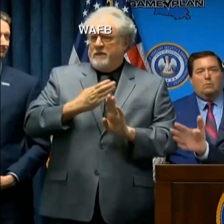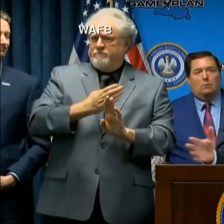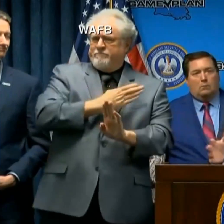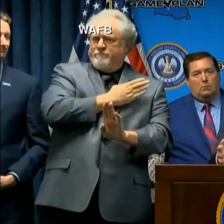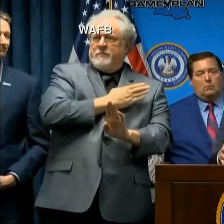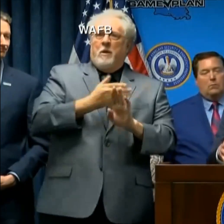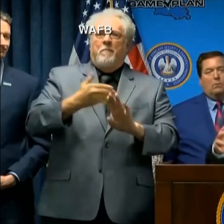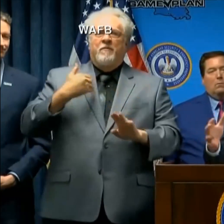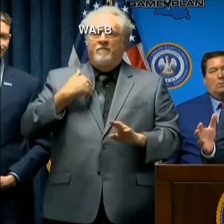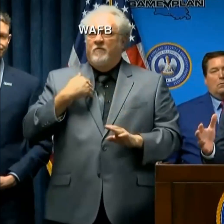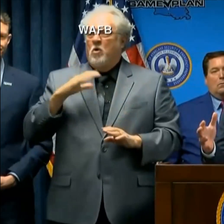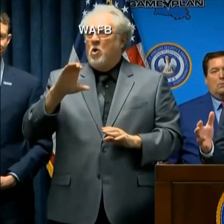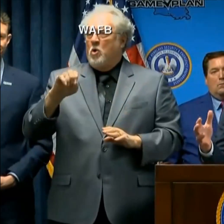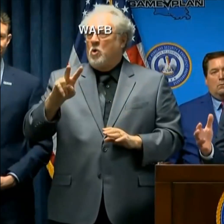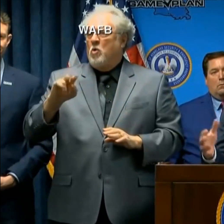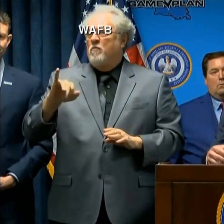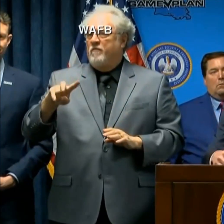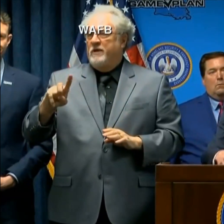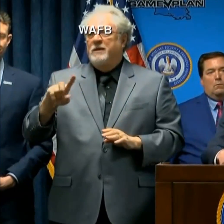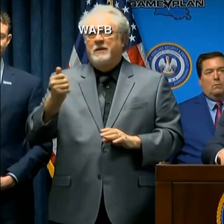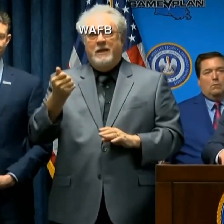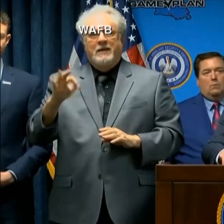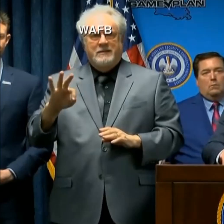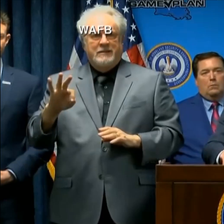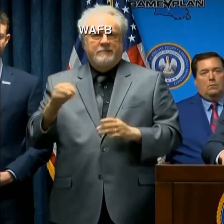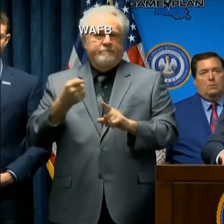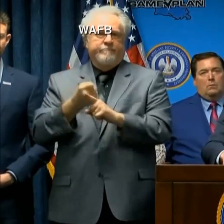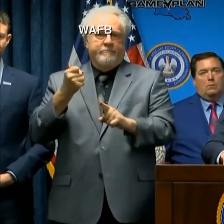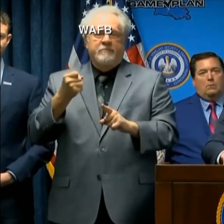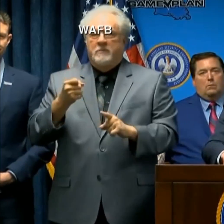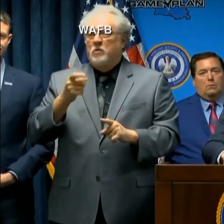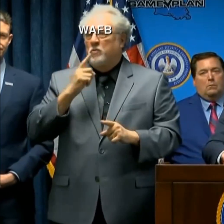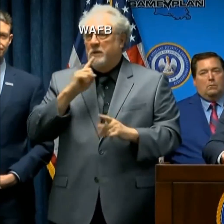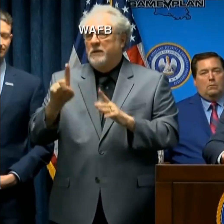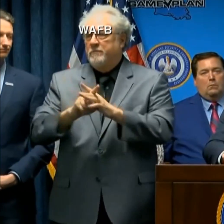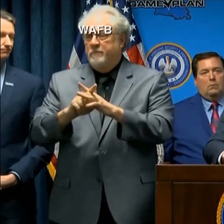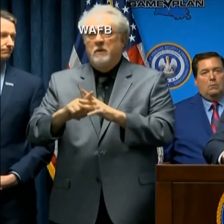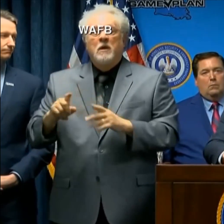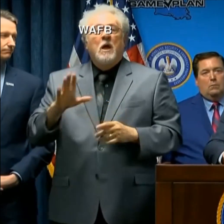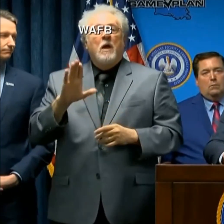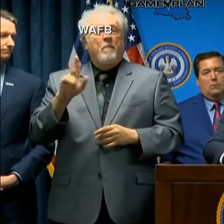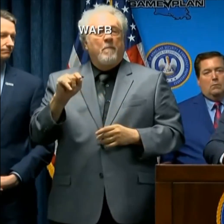before the cobia 19 situation actually came about but we're gonna take this